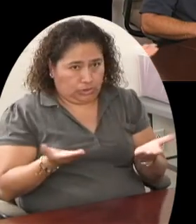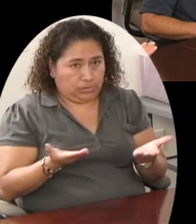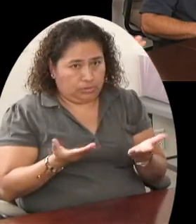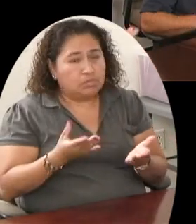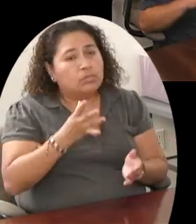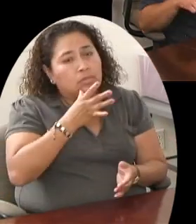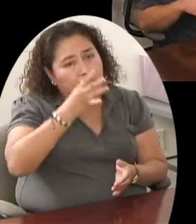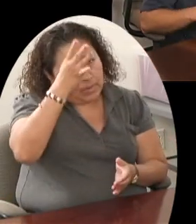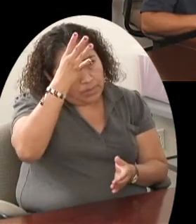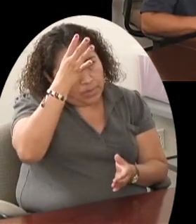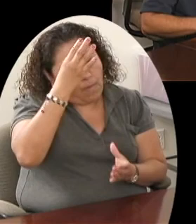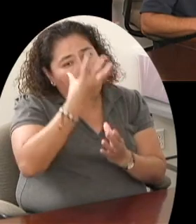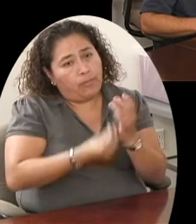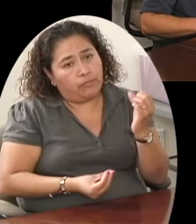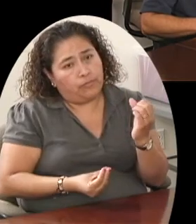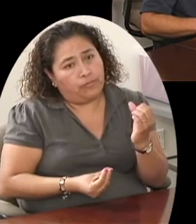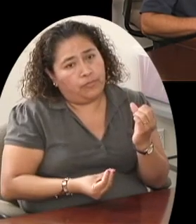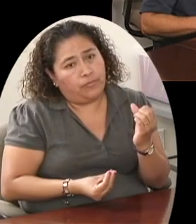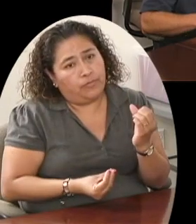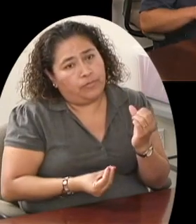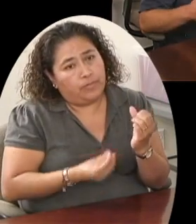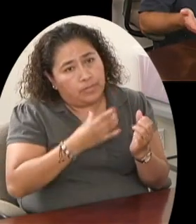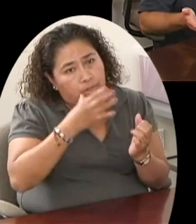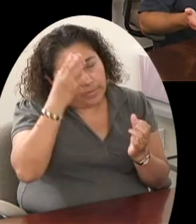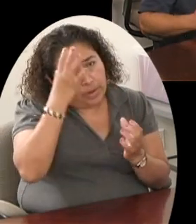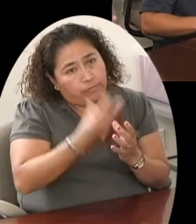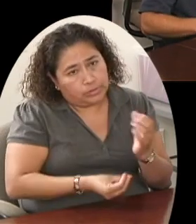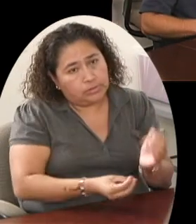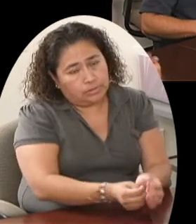Okay.